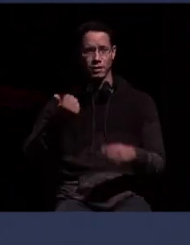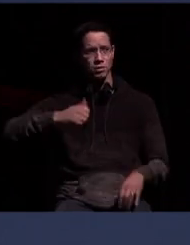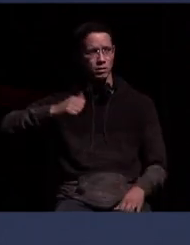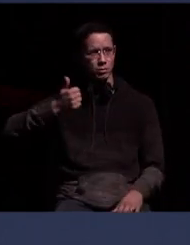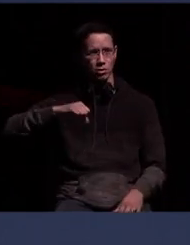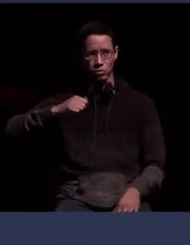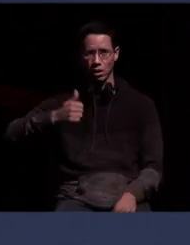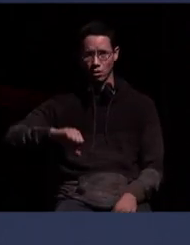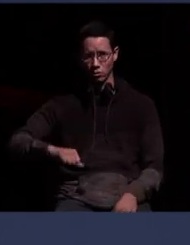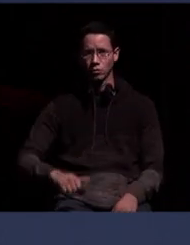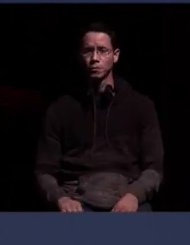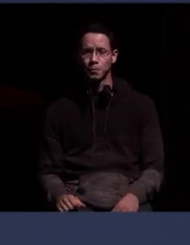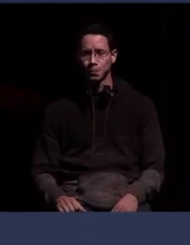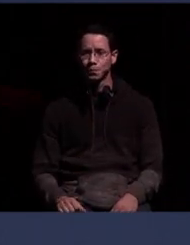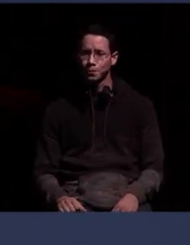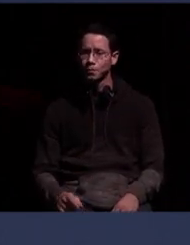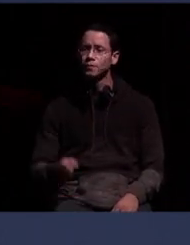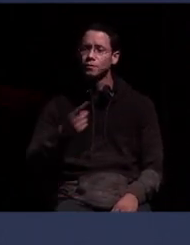You can find studies